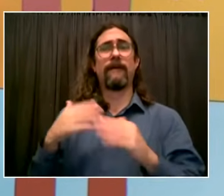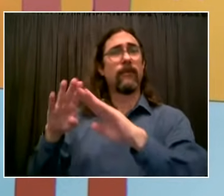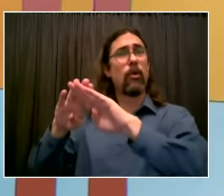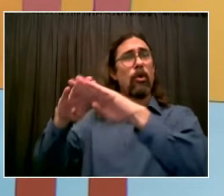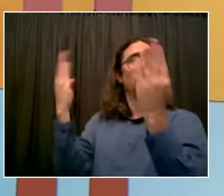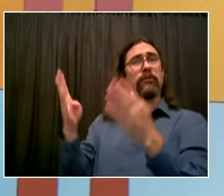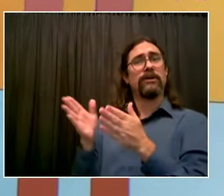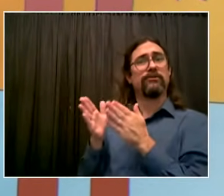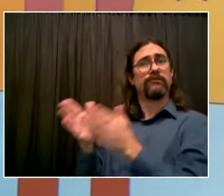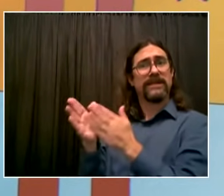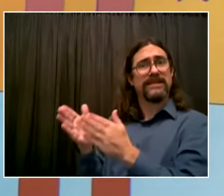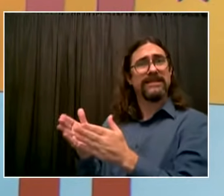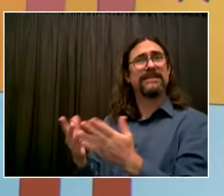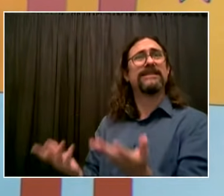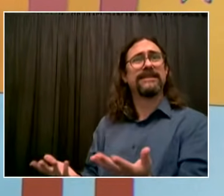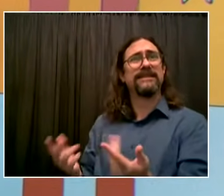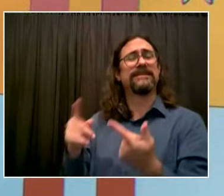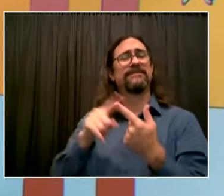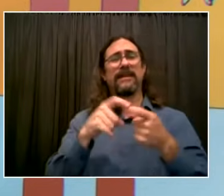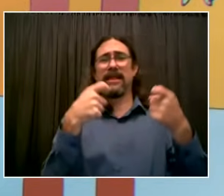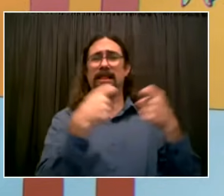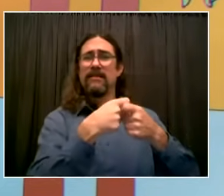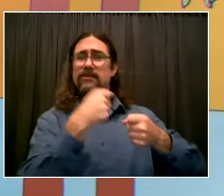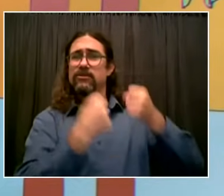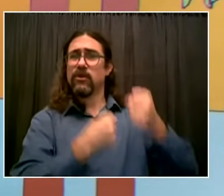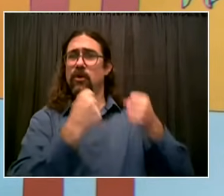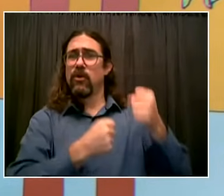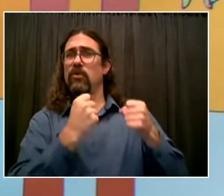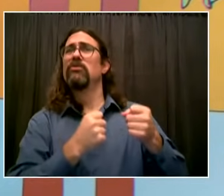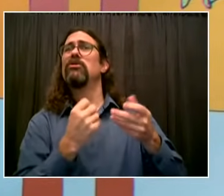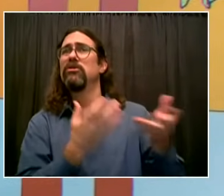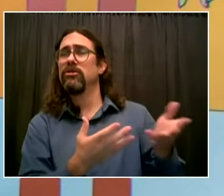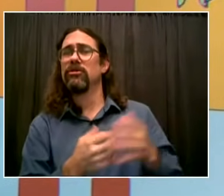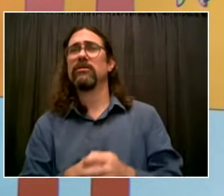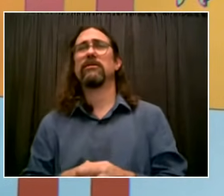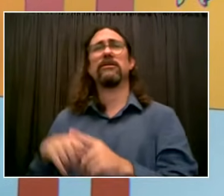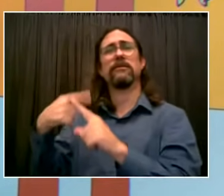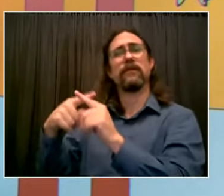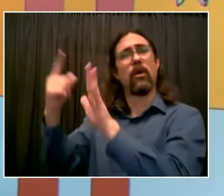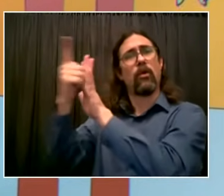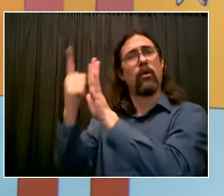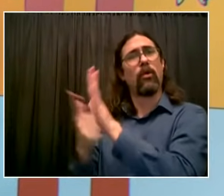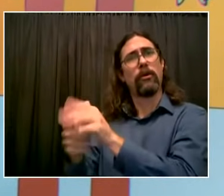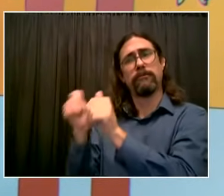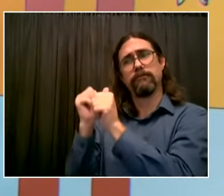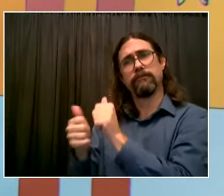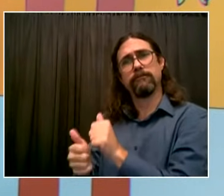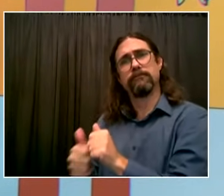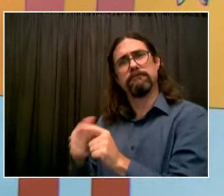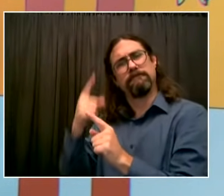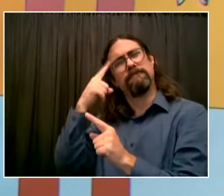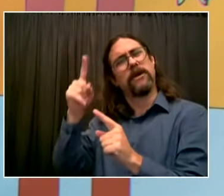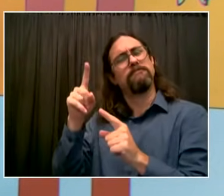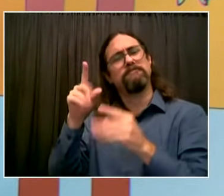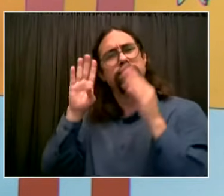ELECTRIC VEHICLES, THE LAWS WE'VE PASSED TO MAKE SURE THAT WE ACT IN A GREENER FASHION. IT ALL CAN BE DONE.